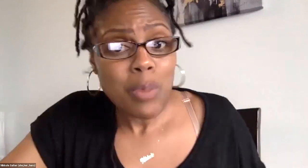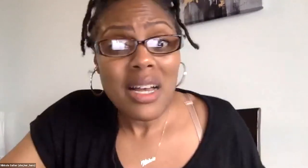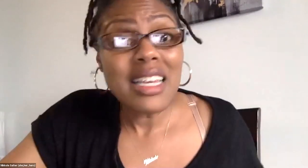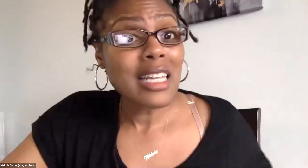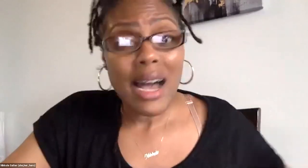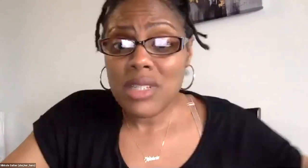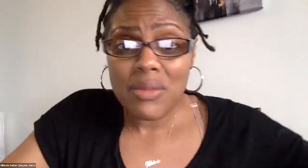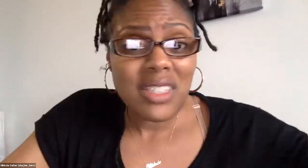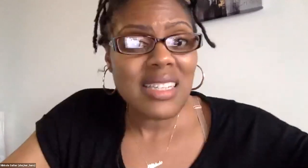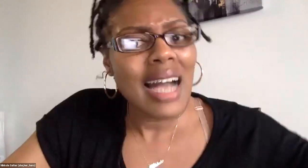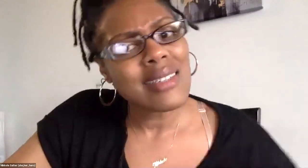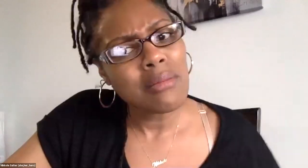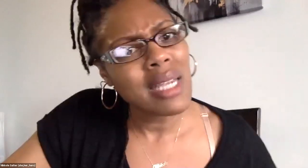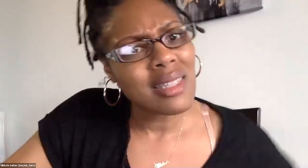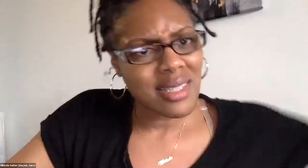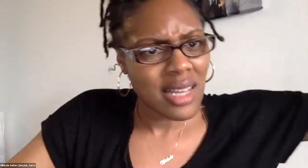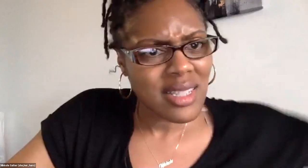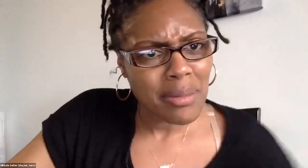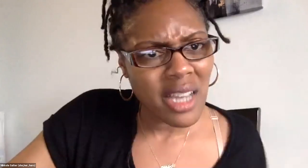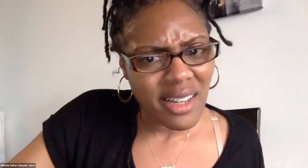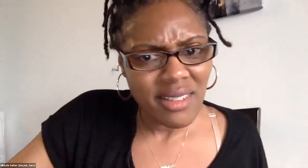Just because the clouds cover the sky doesn't mean the sun stops shining.